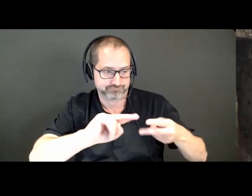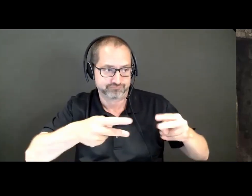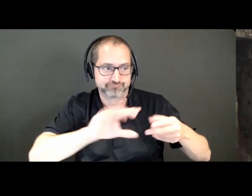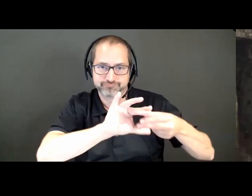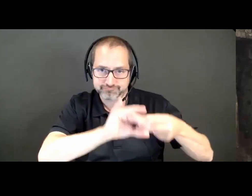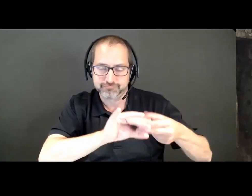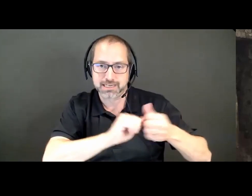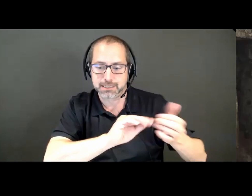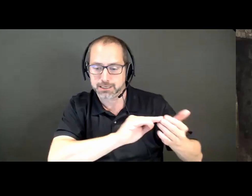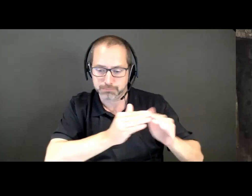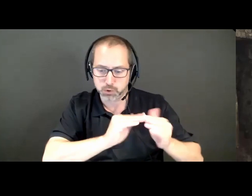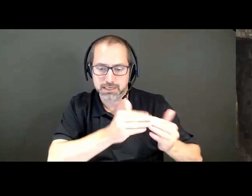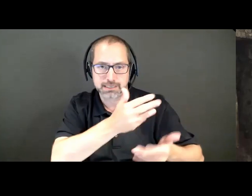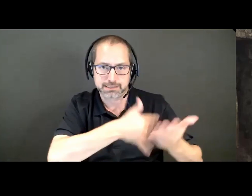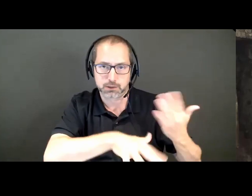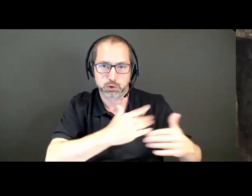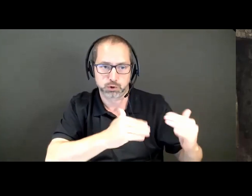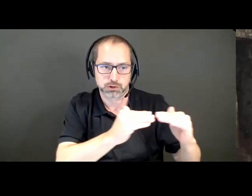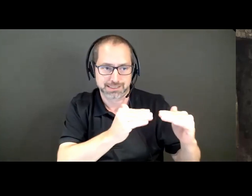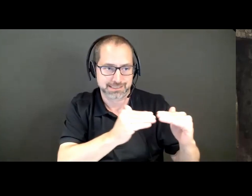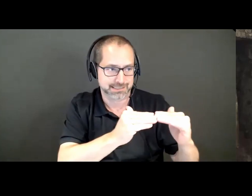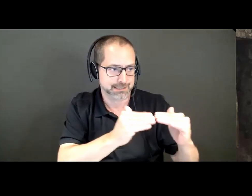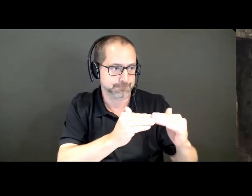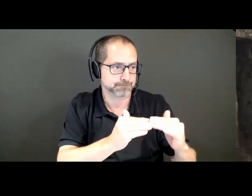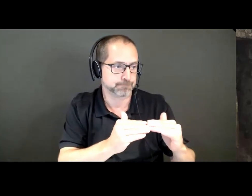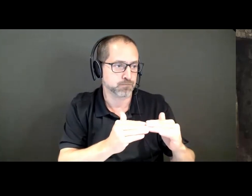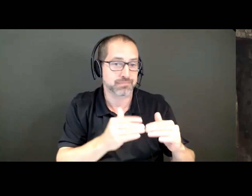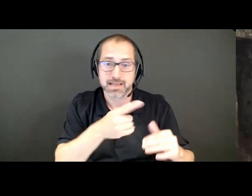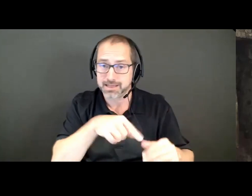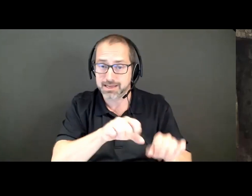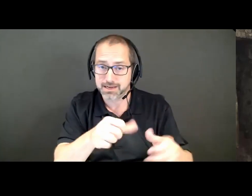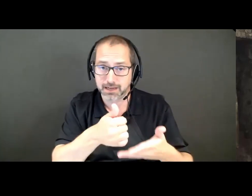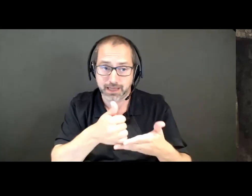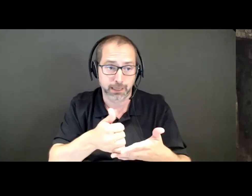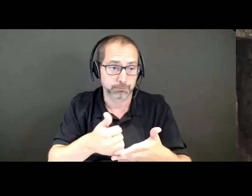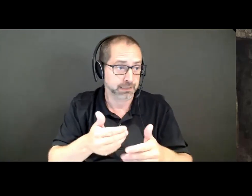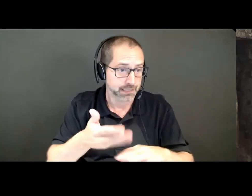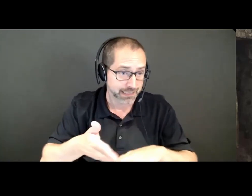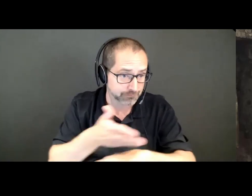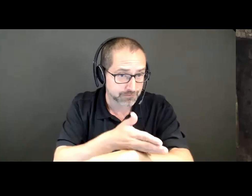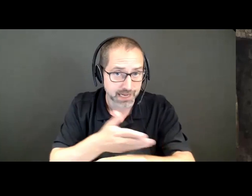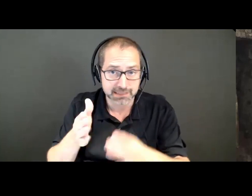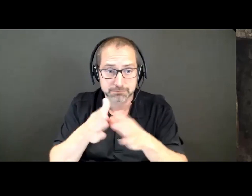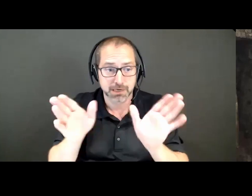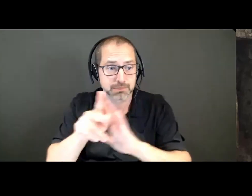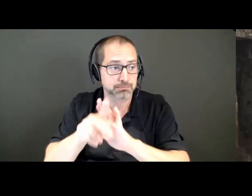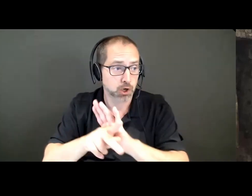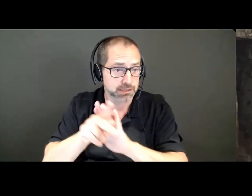This way they can help advance public policies that will produce meaningful transformation for